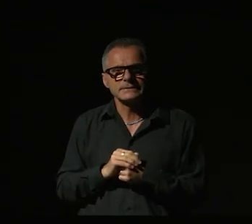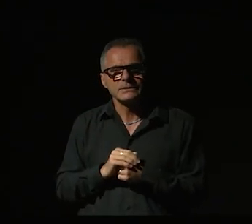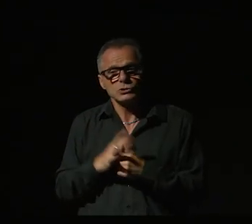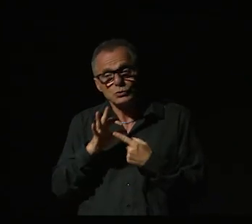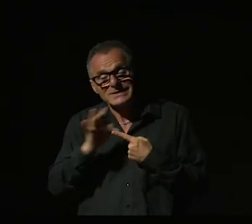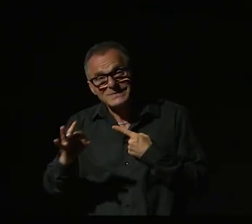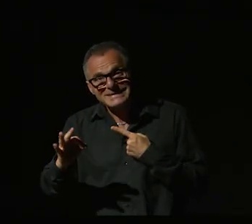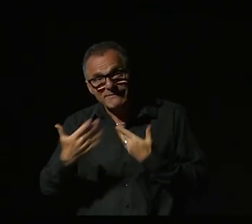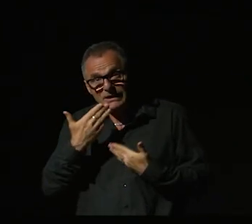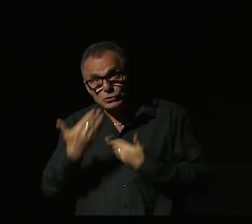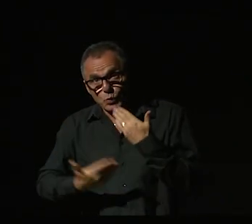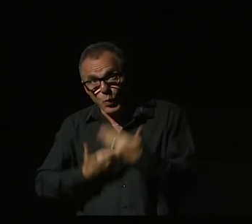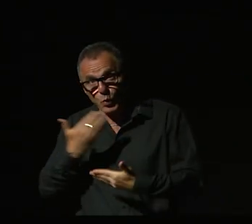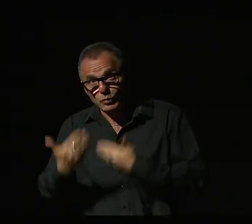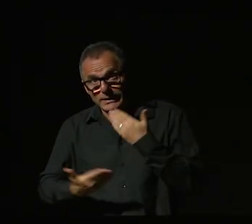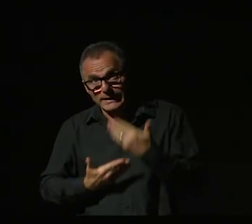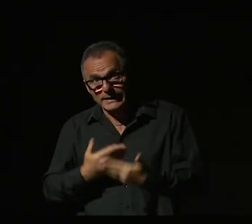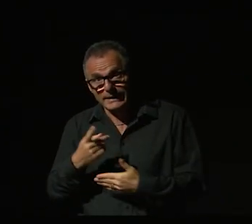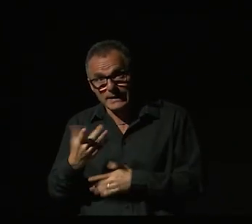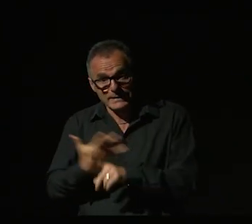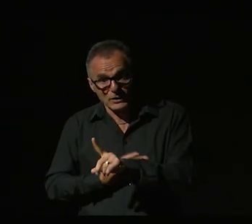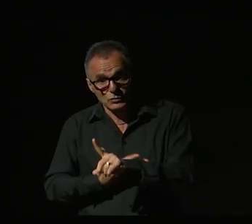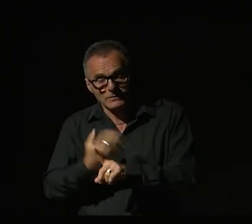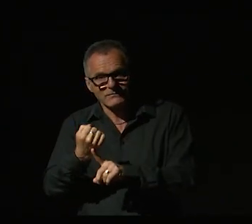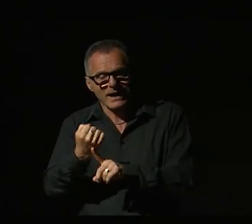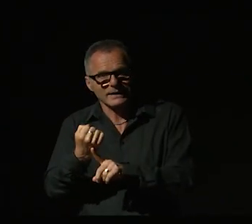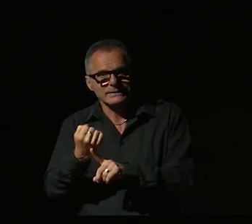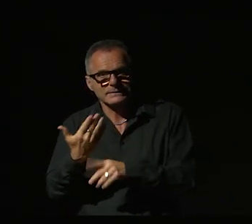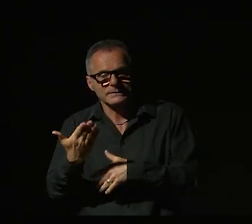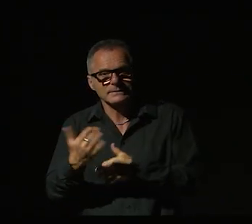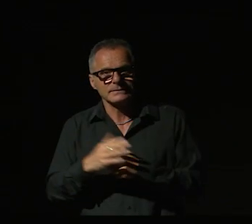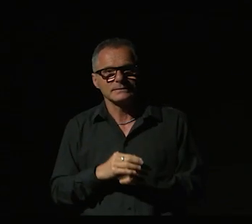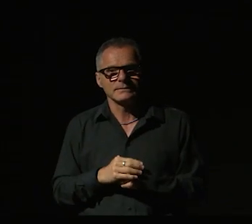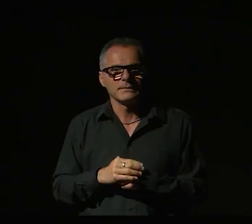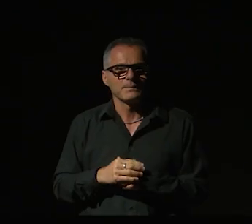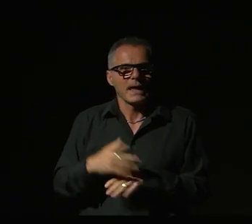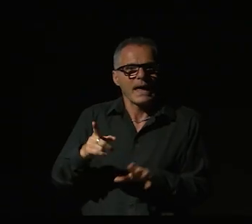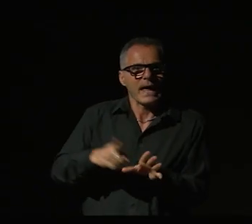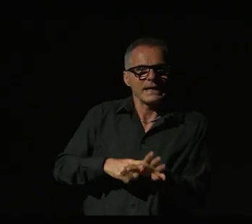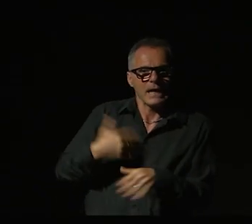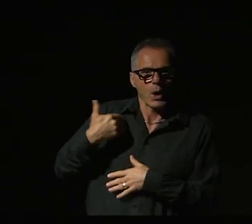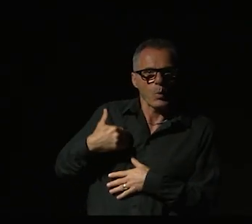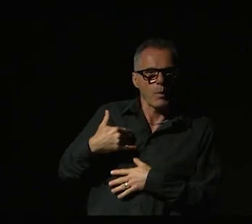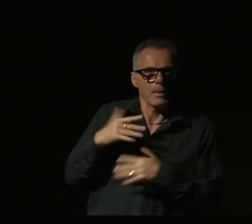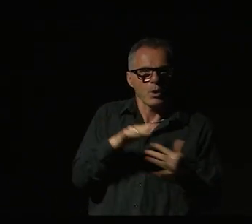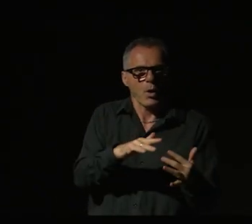story that we would find, for example, in Ovid, we do see a young woman on the back of the sea Triton